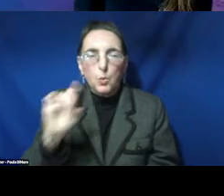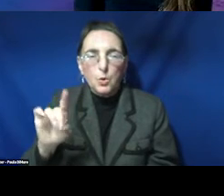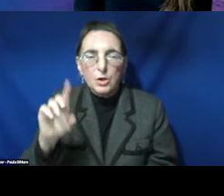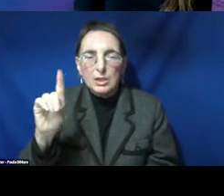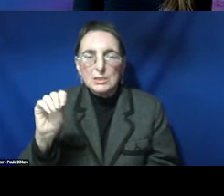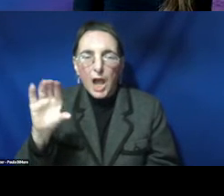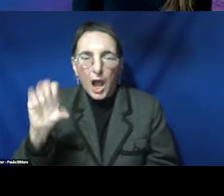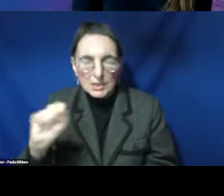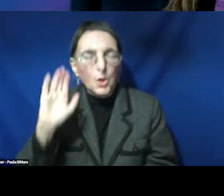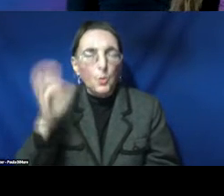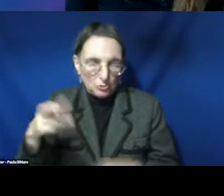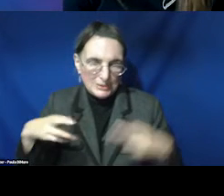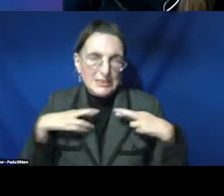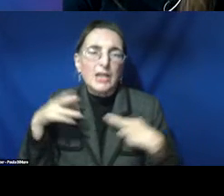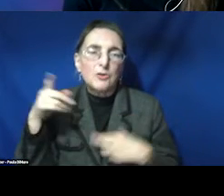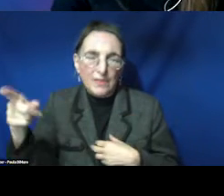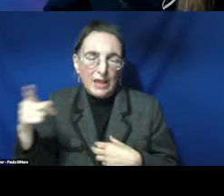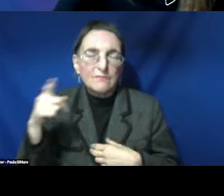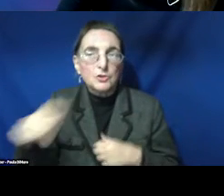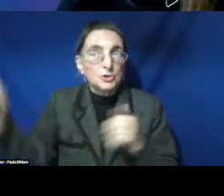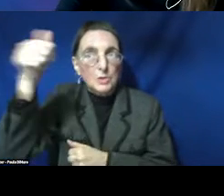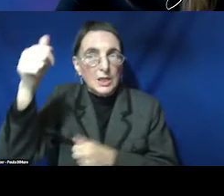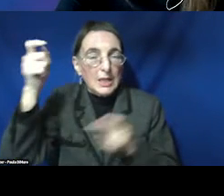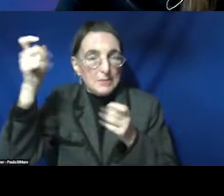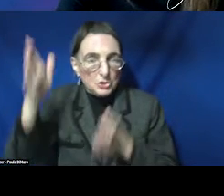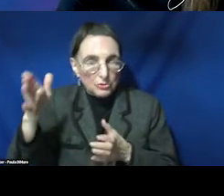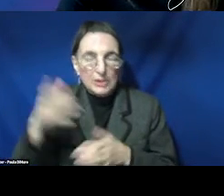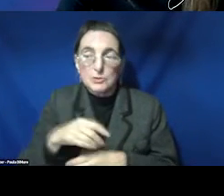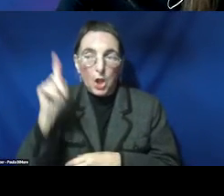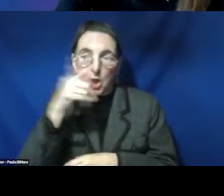So for you administrators, this is what it looks like on the left-hand side in FastLane.